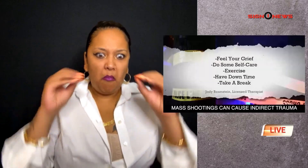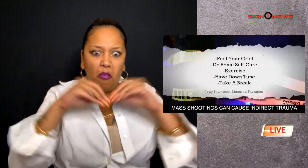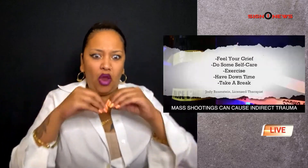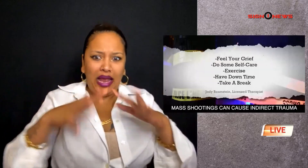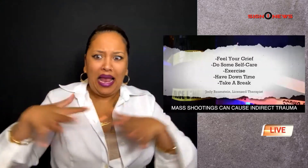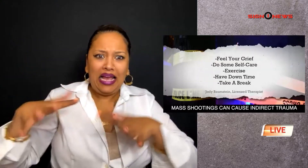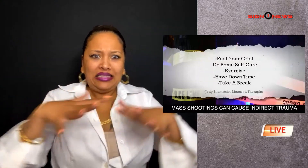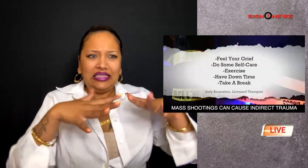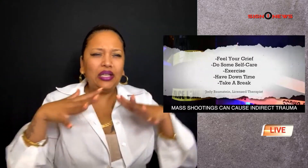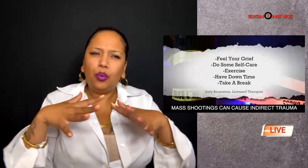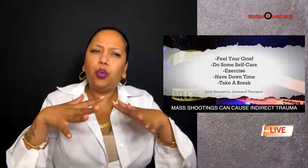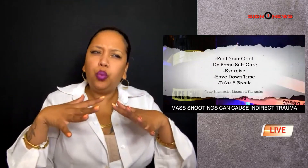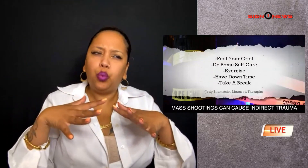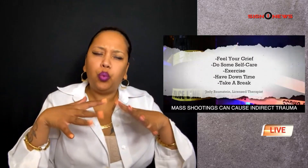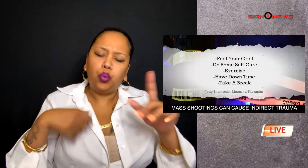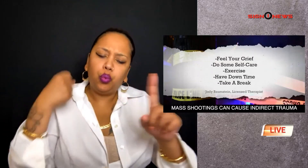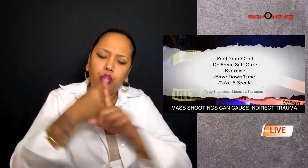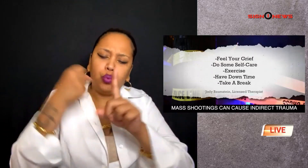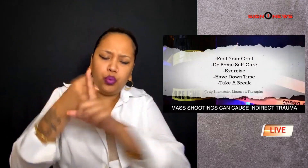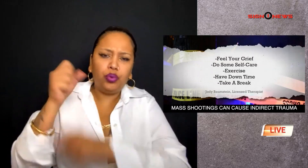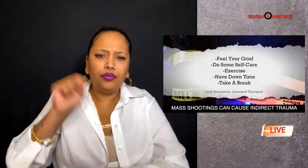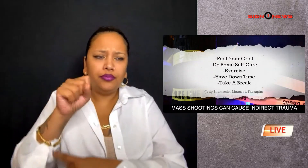but trying to avoid grief can cause more anxiety